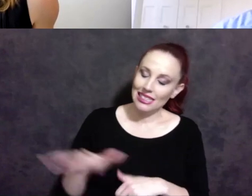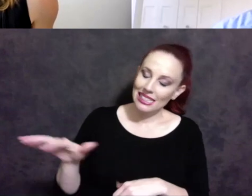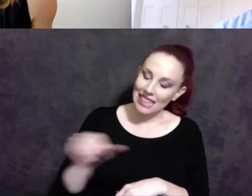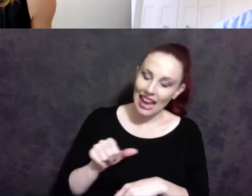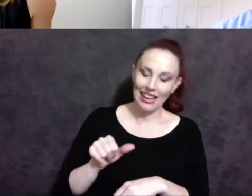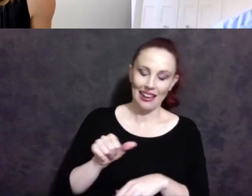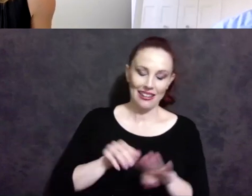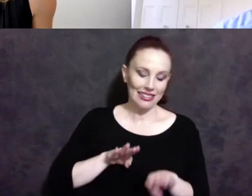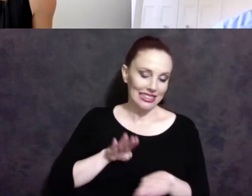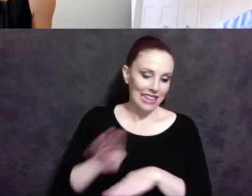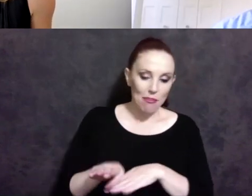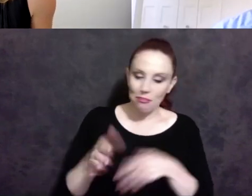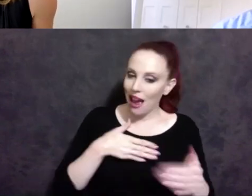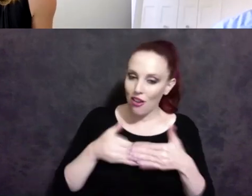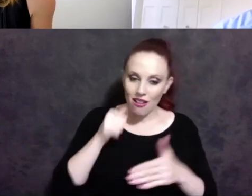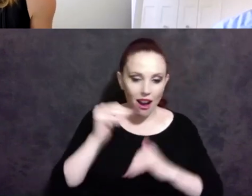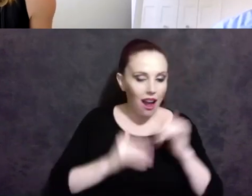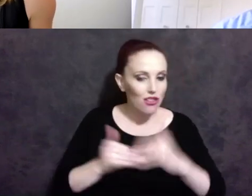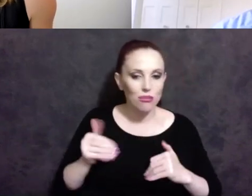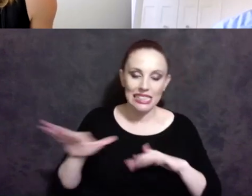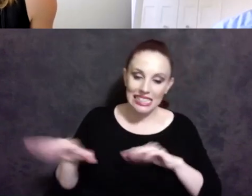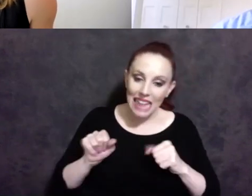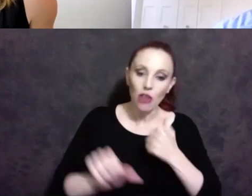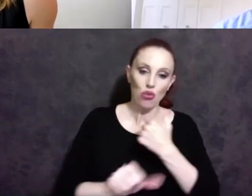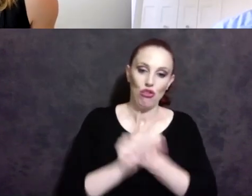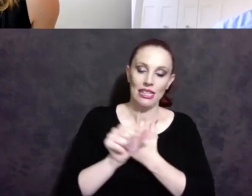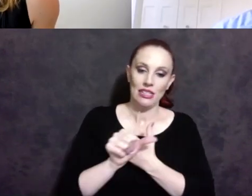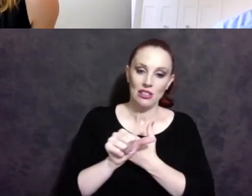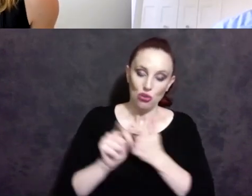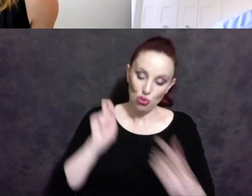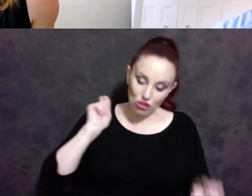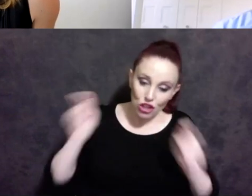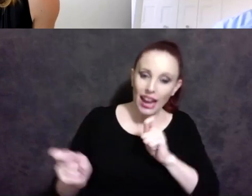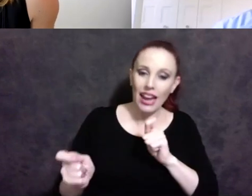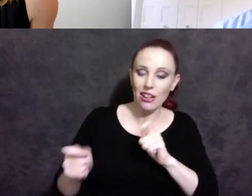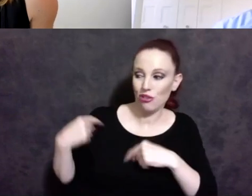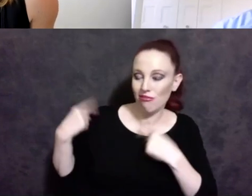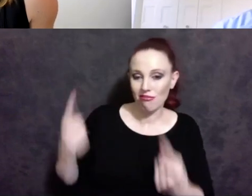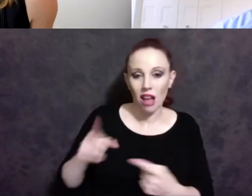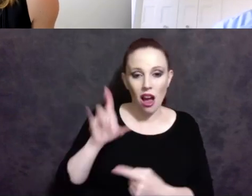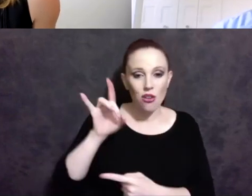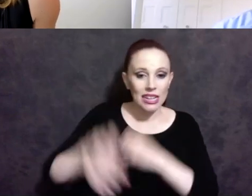a risk to correct centuries of oppression and privilege. Take action. You can start